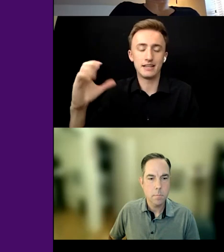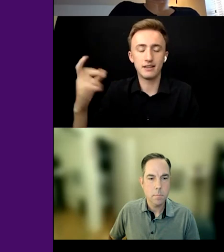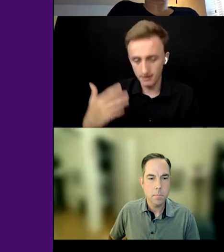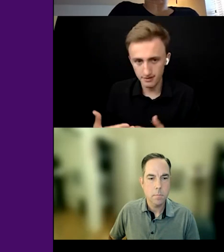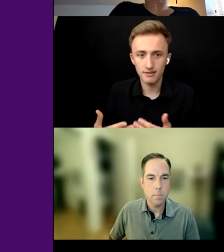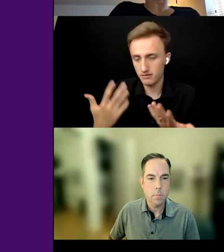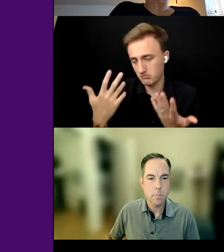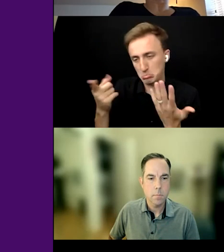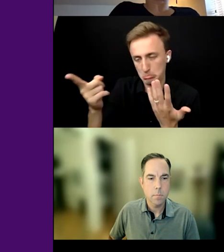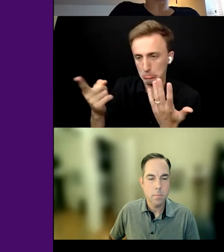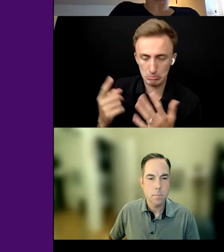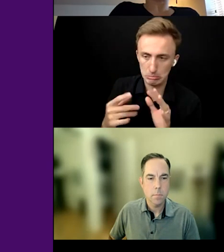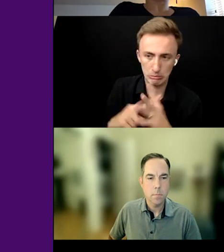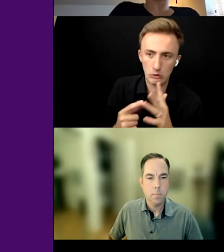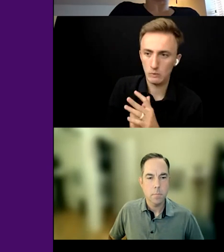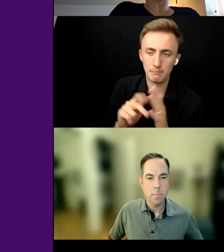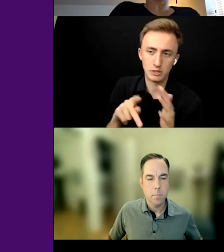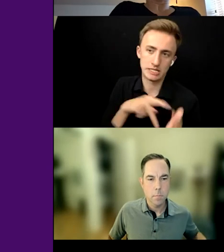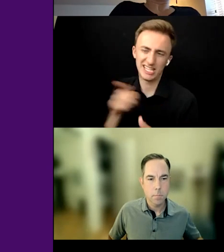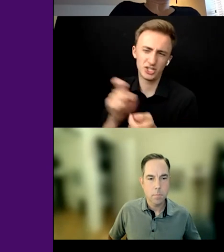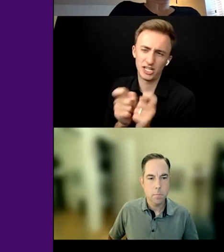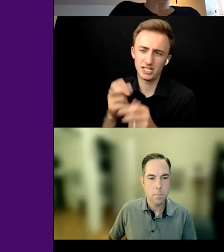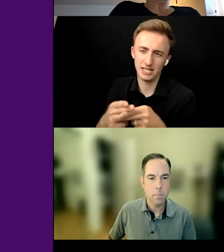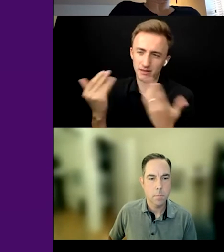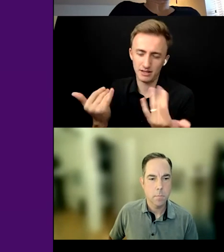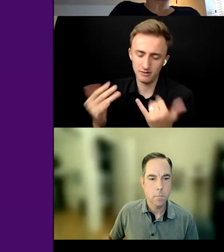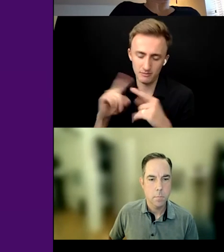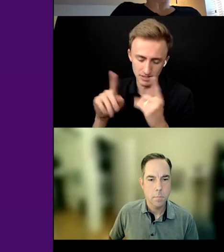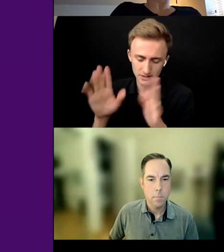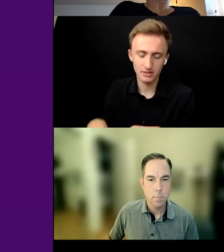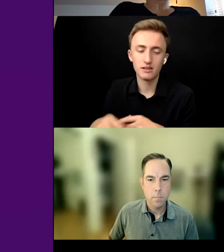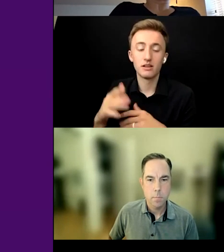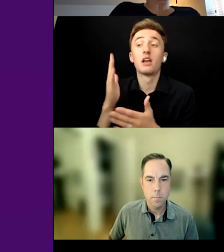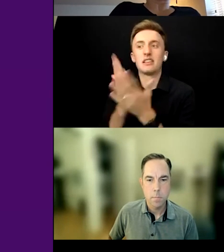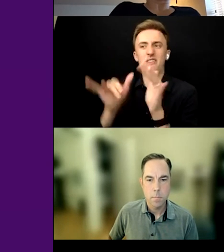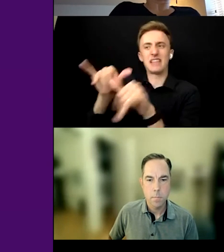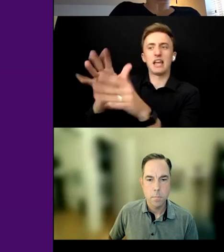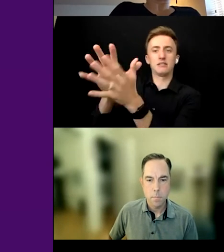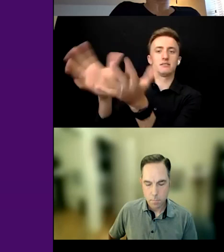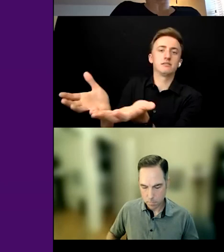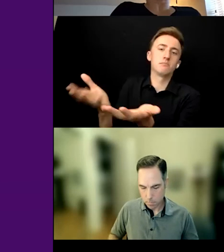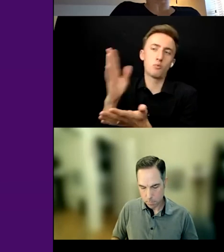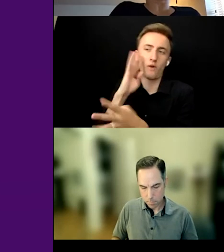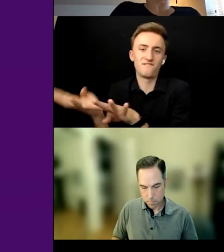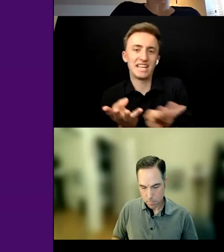they have changed the name of it now. But some of that may feed into ways that we do things